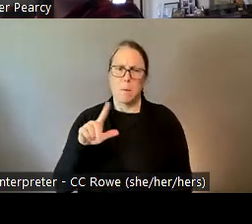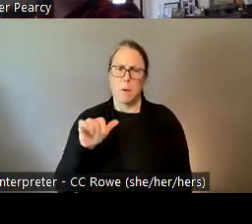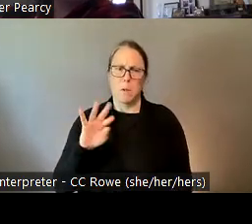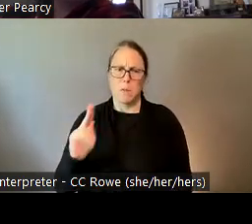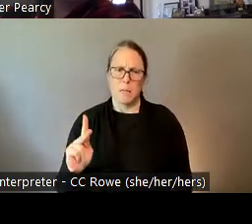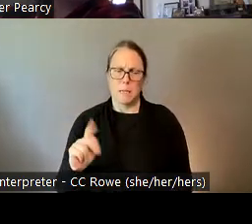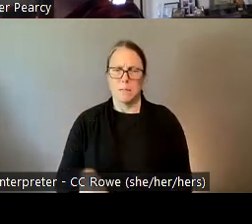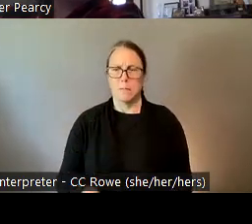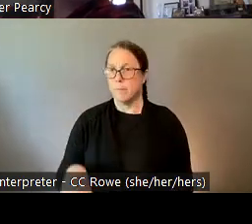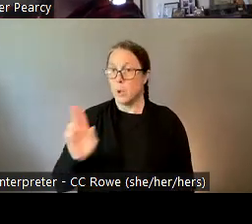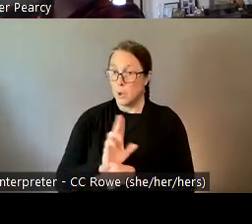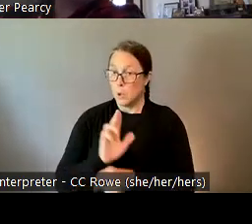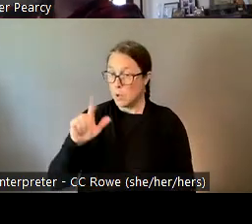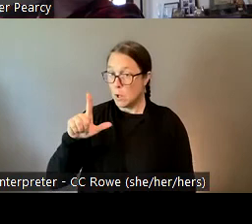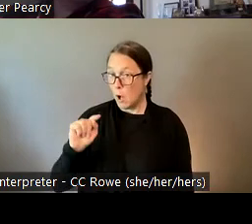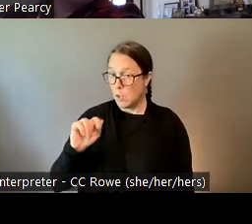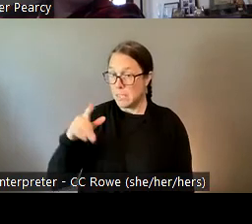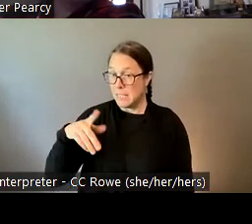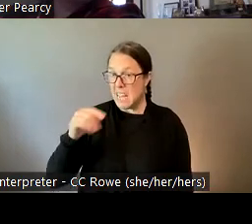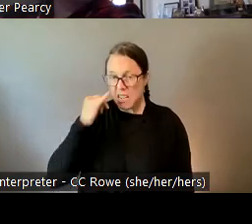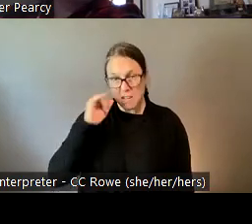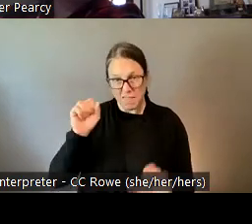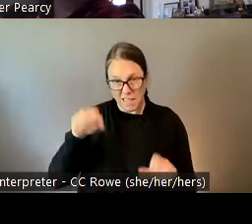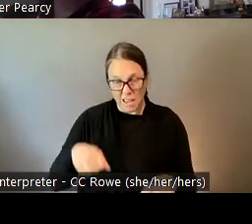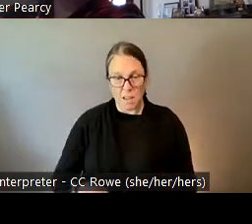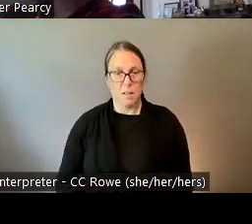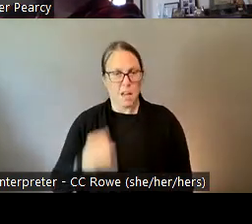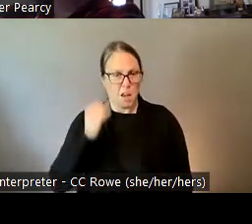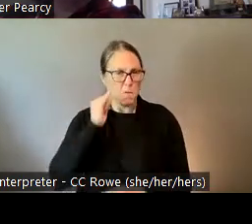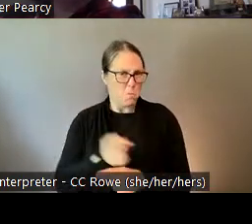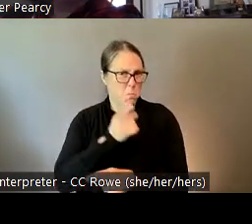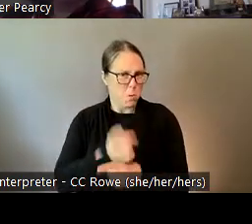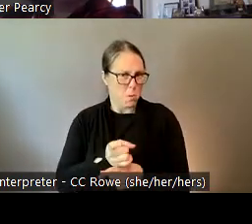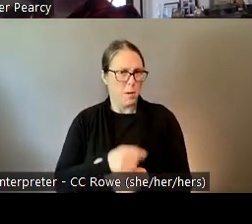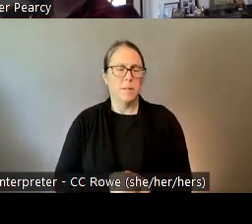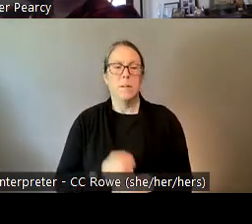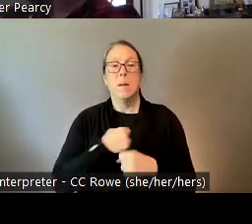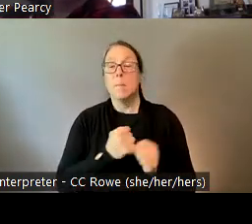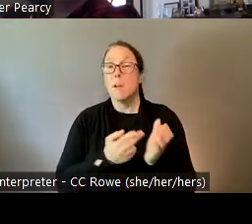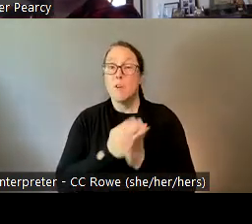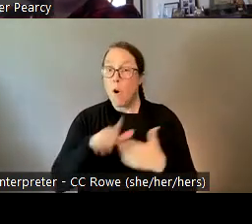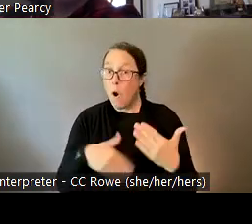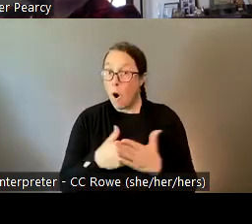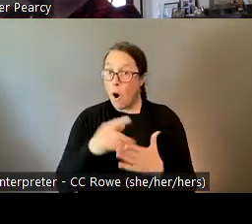use alt texts where appropriate and make sure that all the texts within the document can be selected.